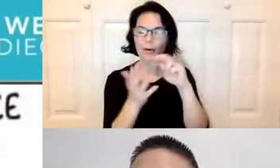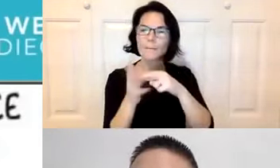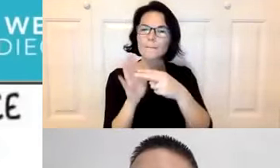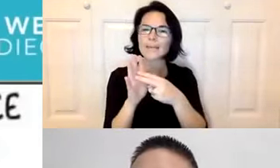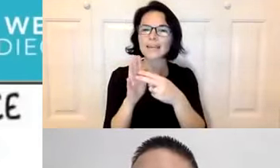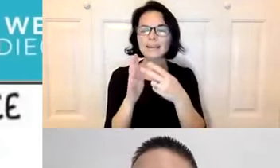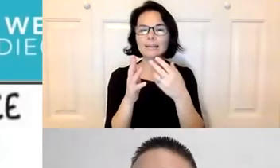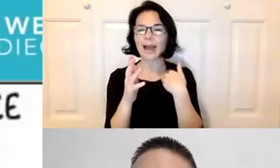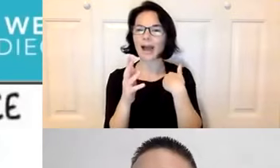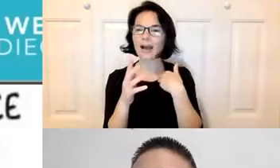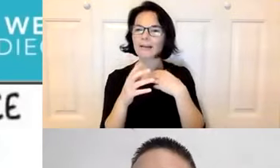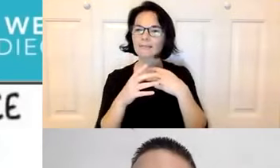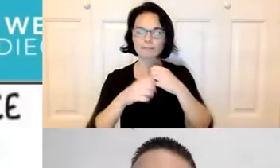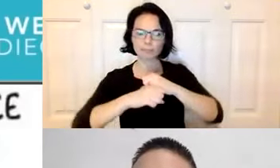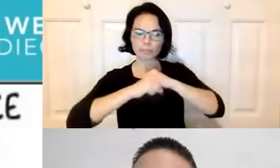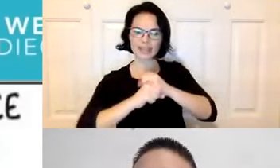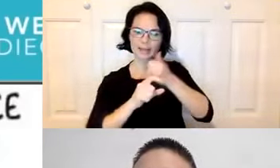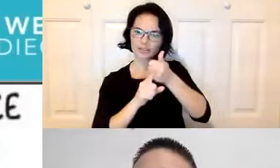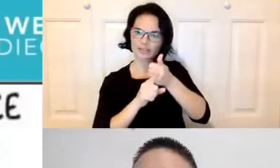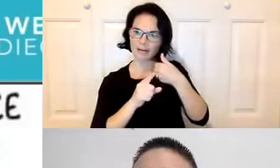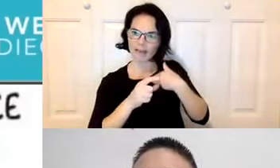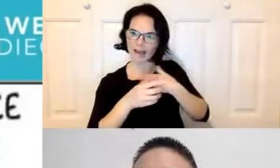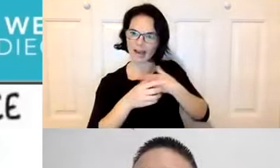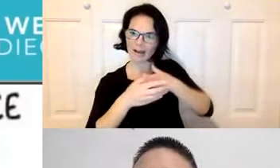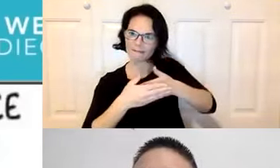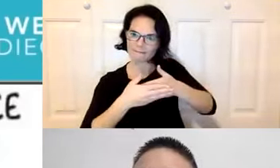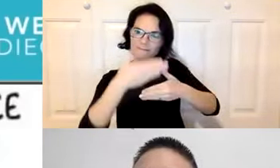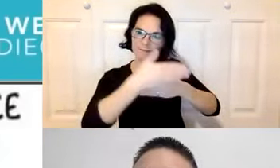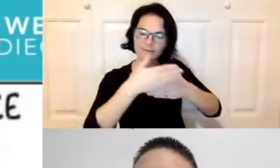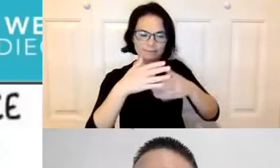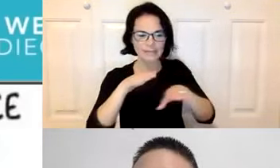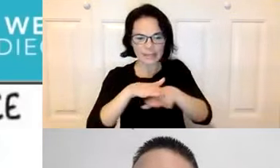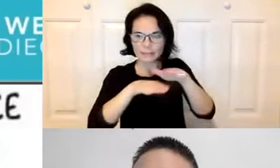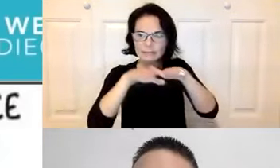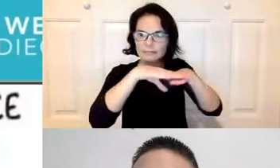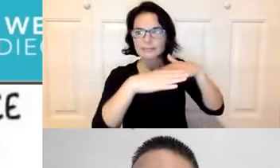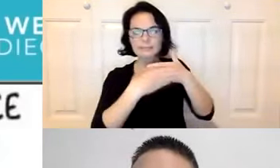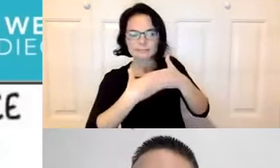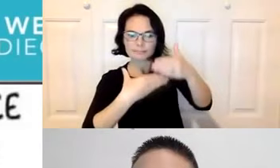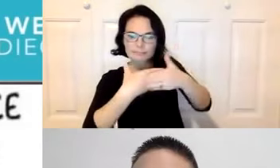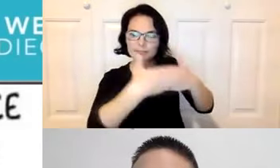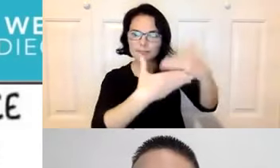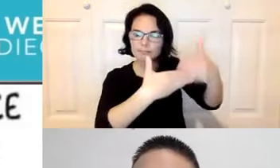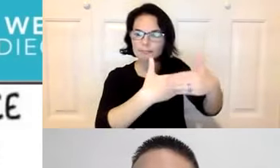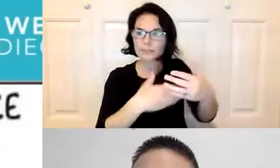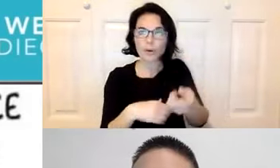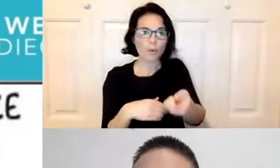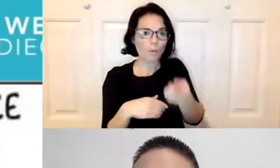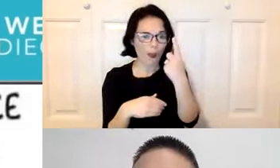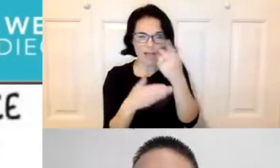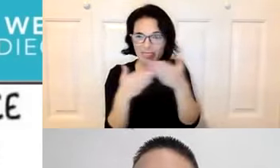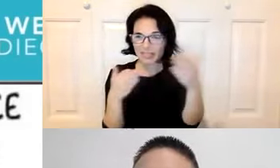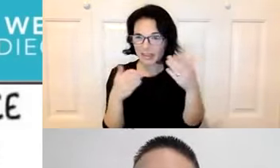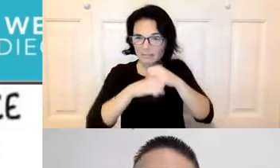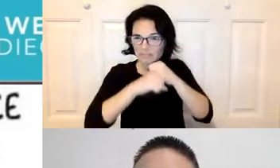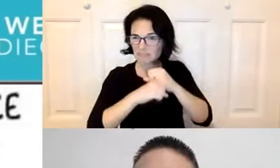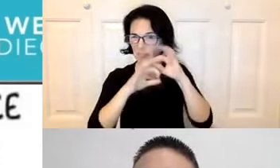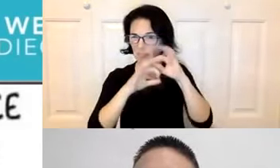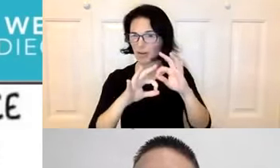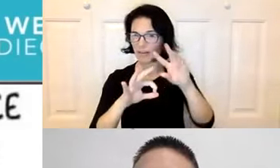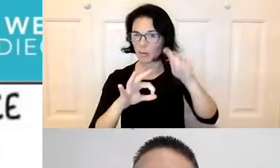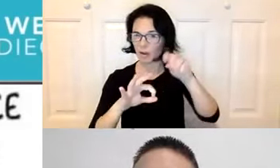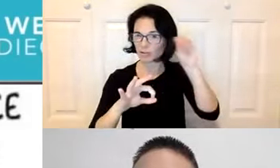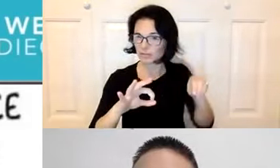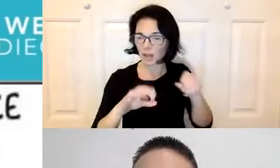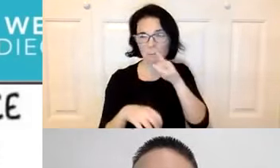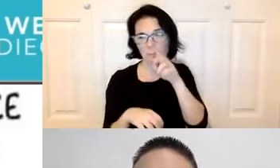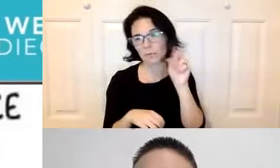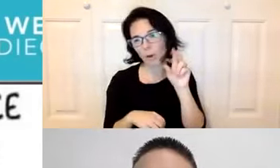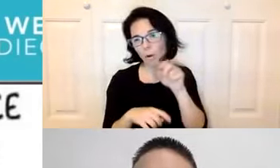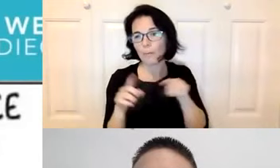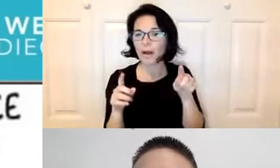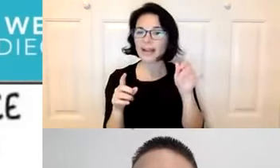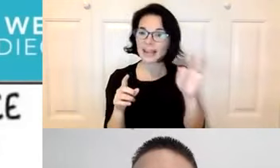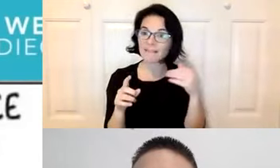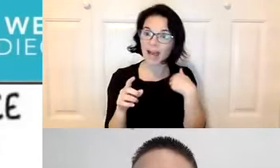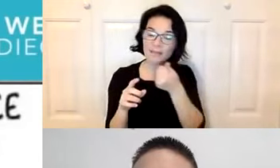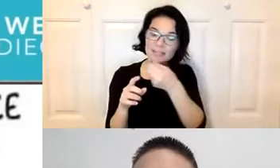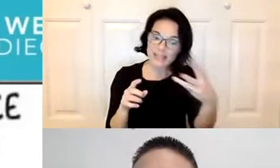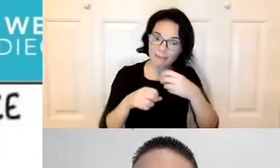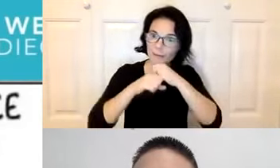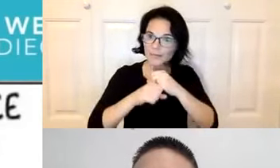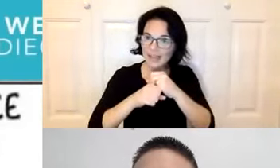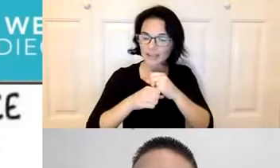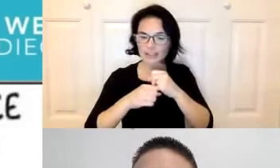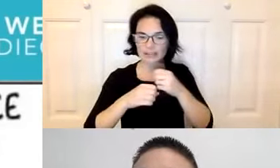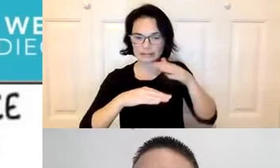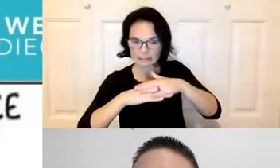you can check info at HHSA as well. Depending on the sector